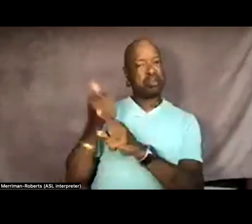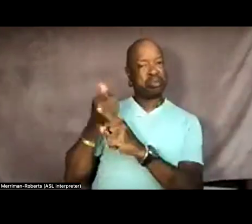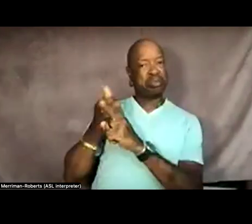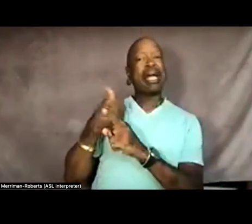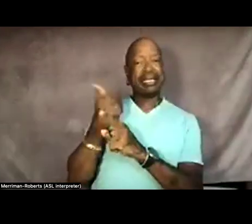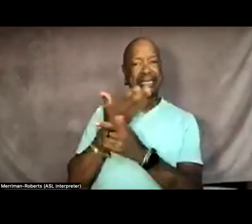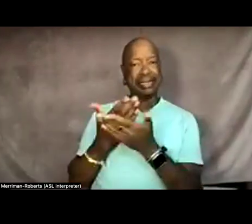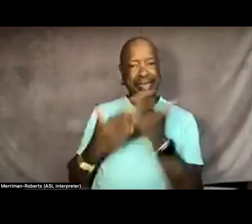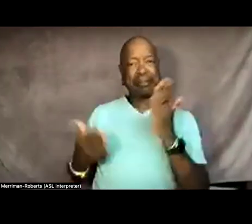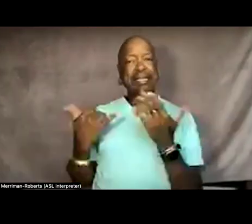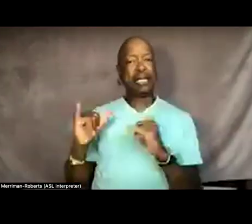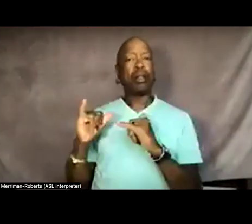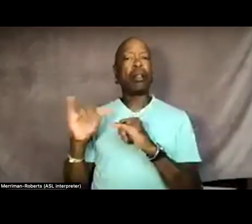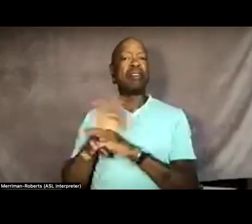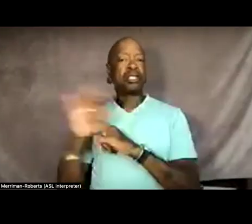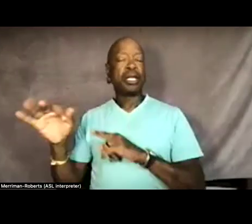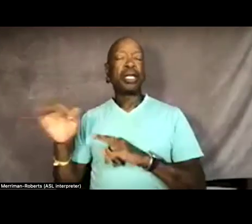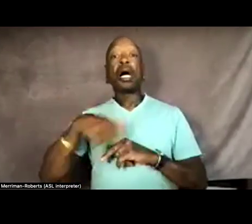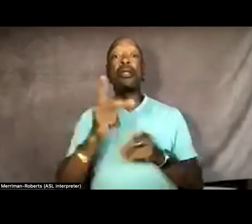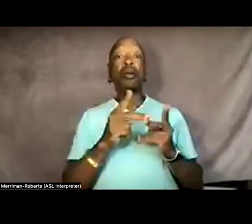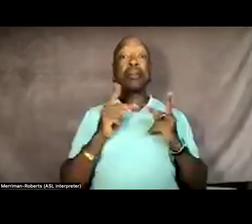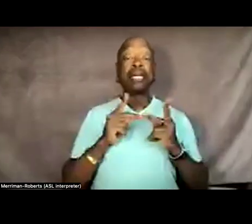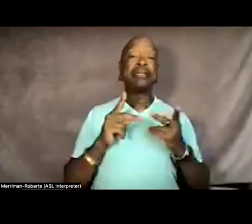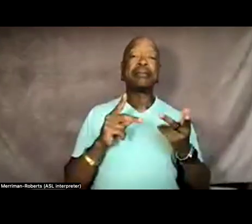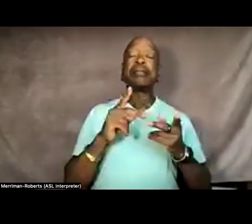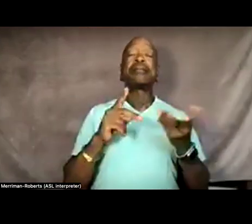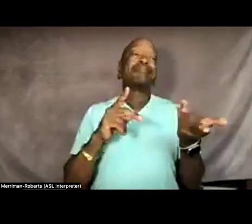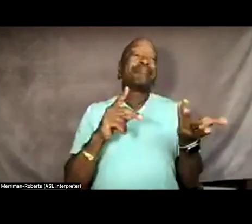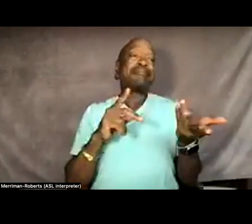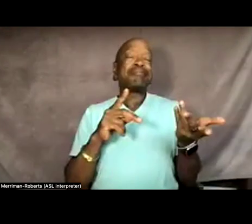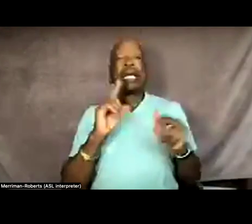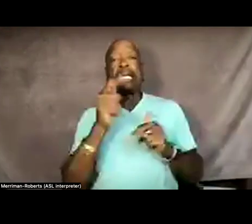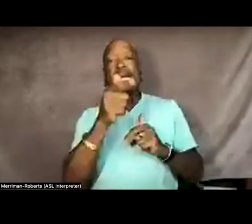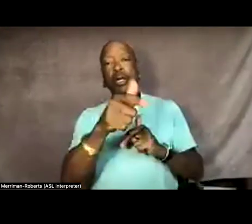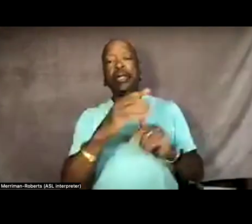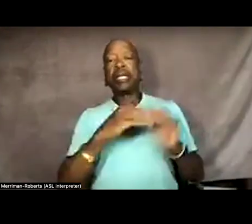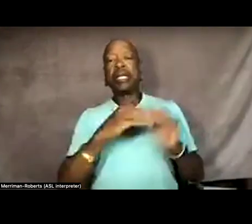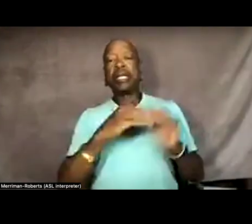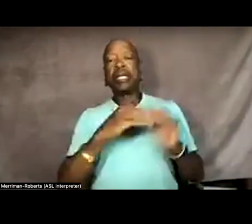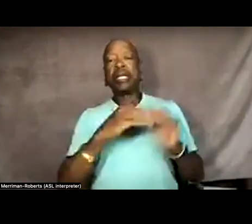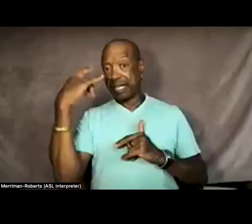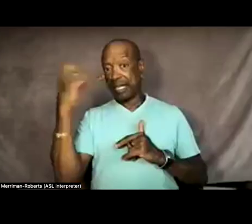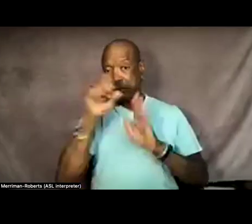so to other places in the Bay Area like later than other parts of the State uh we were calling on we